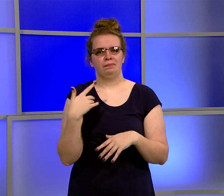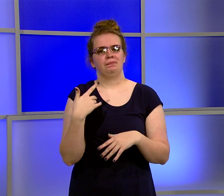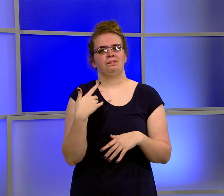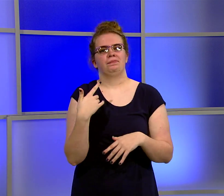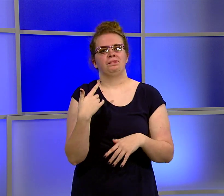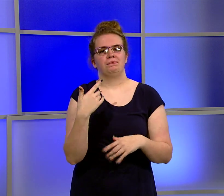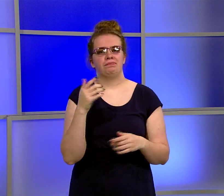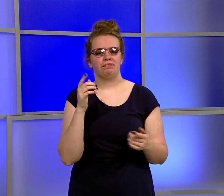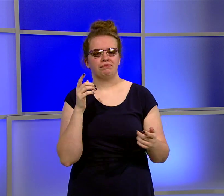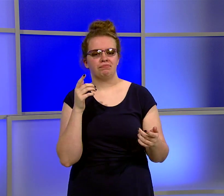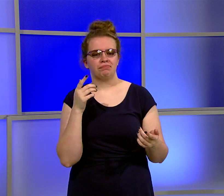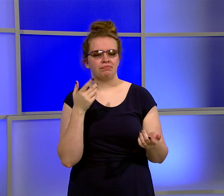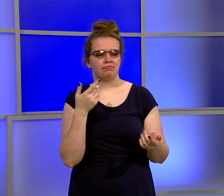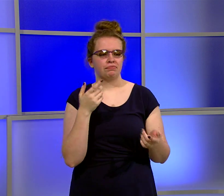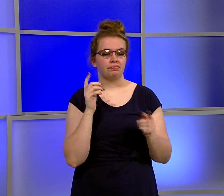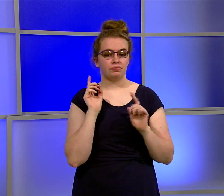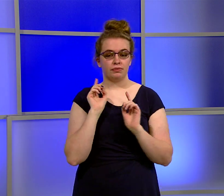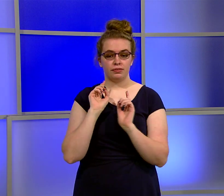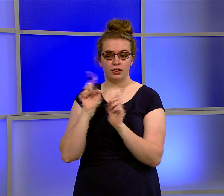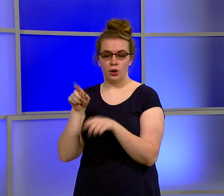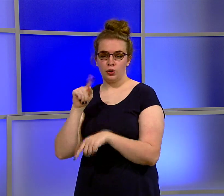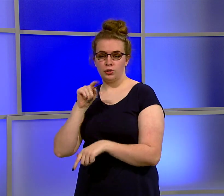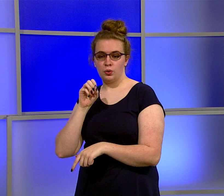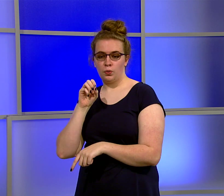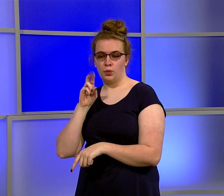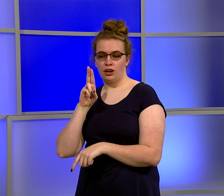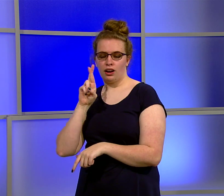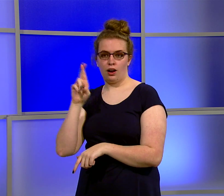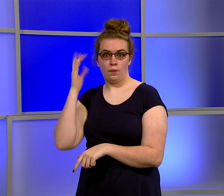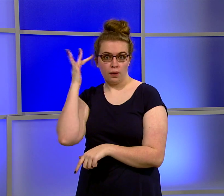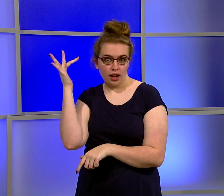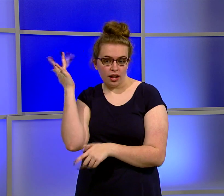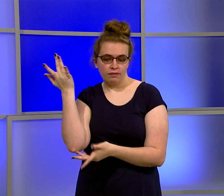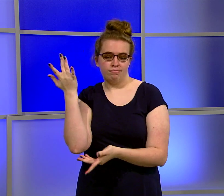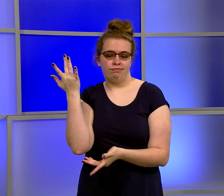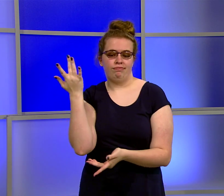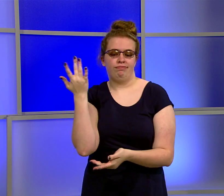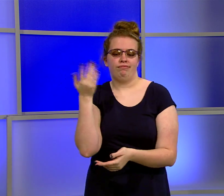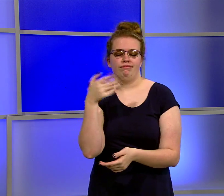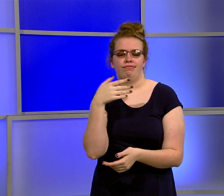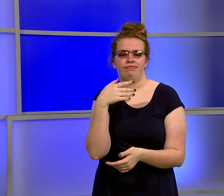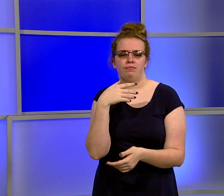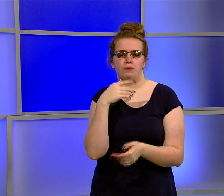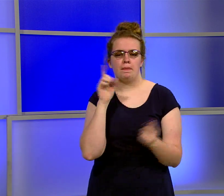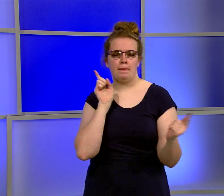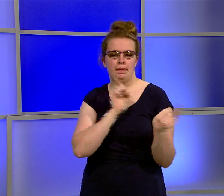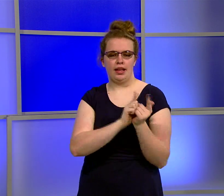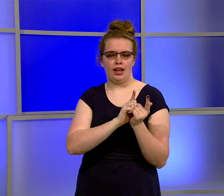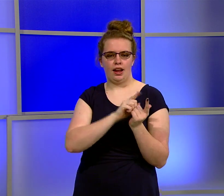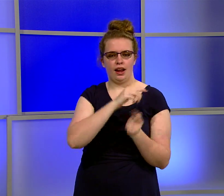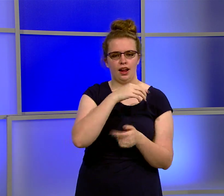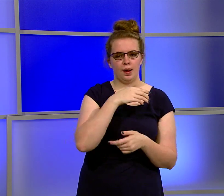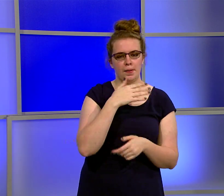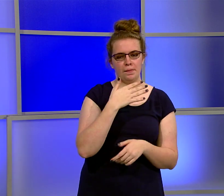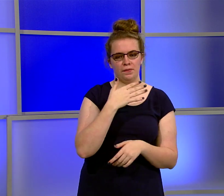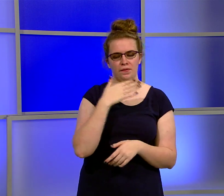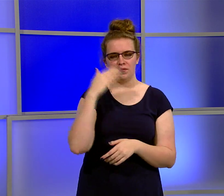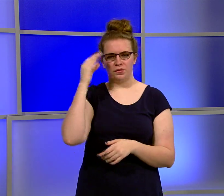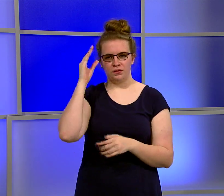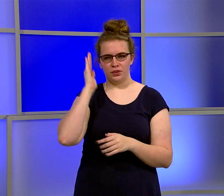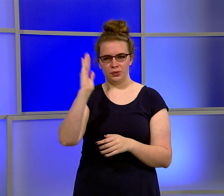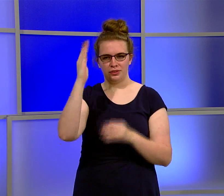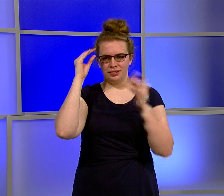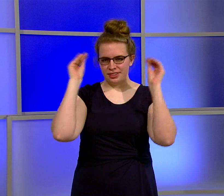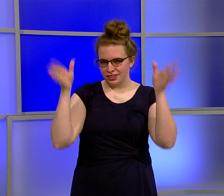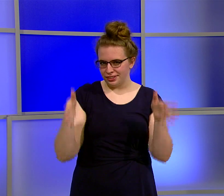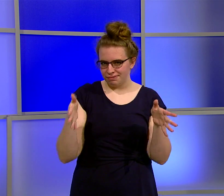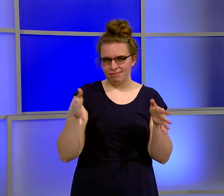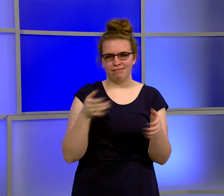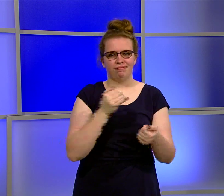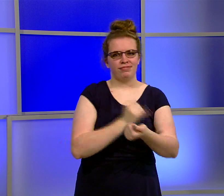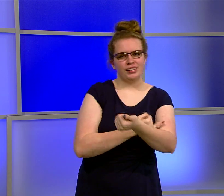visited campus for a tour in may of 2019. this is where we met our future teachers bonnie and janet